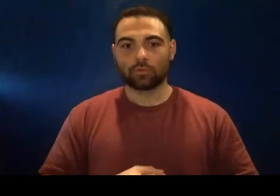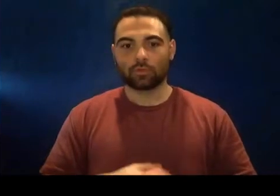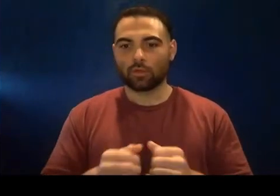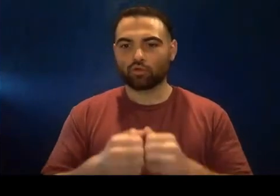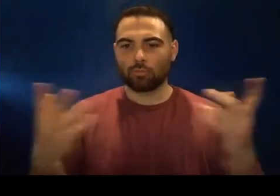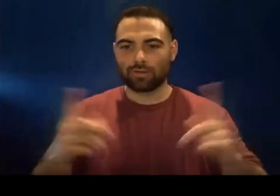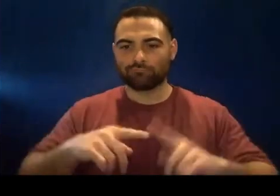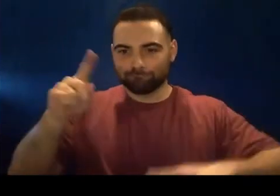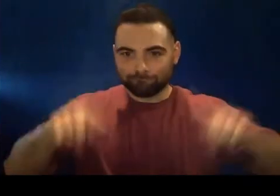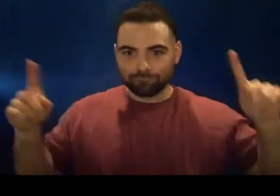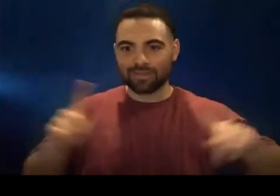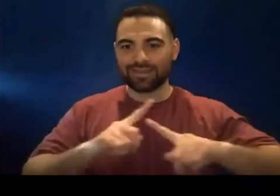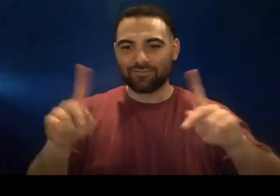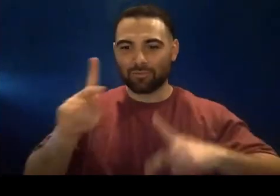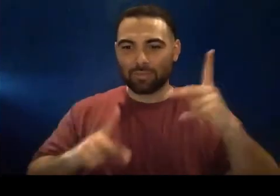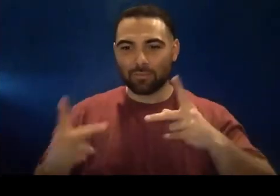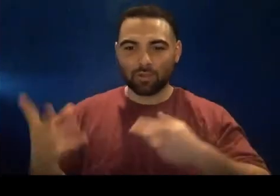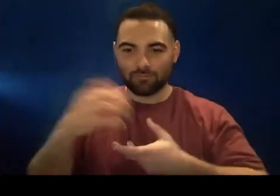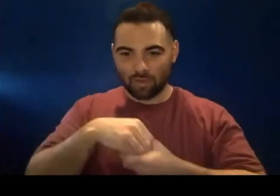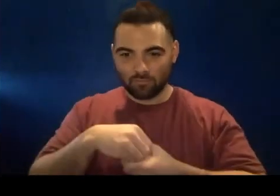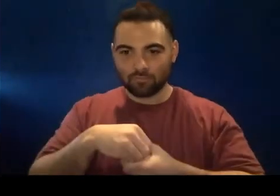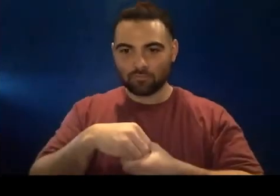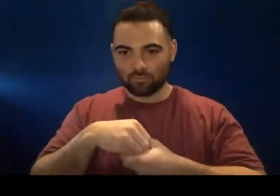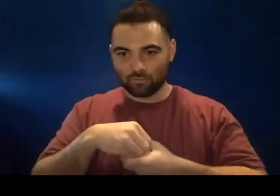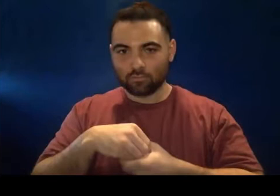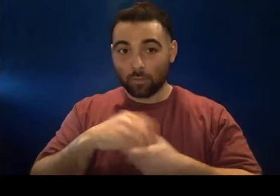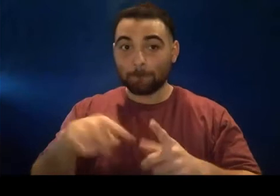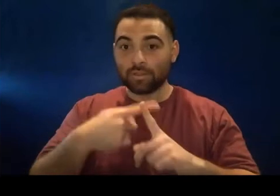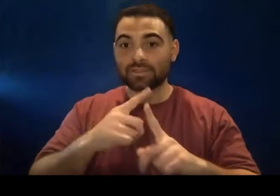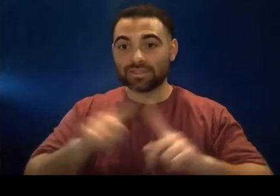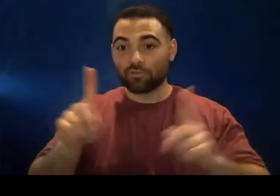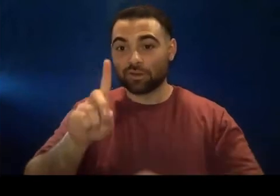that were involved as well as different disabilities that you looked at.